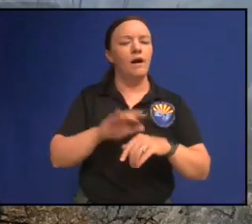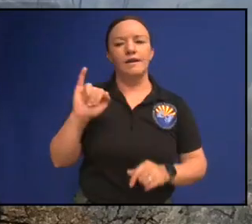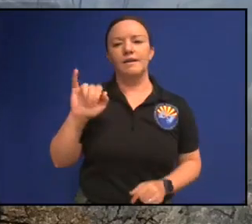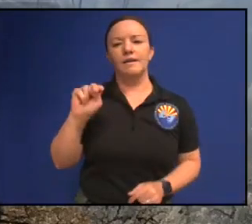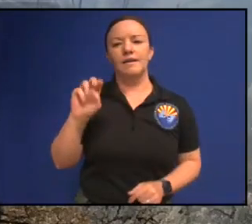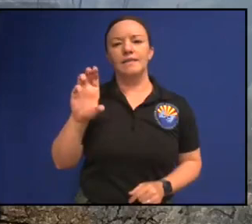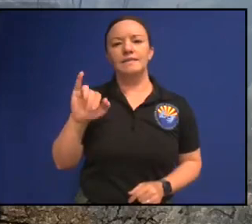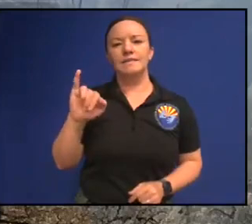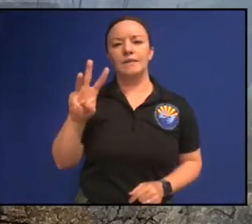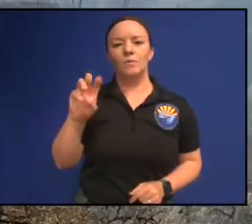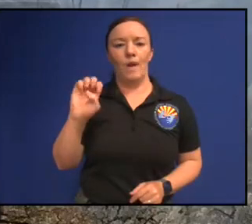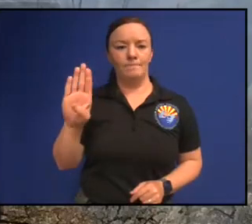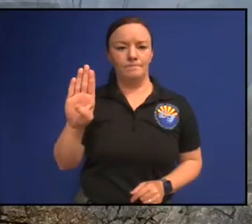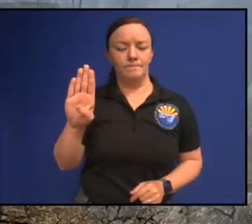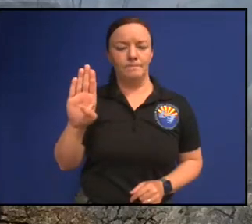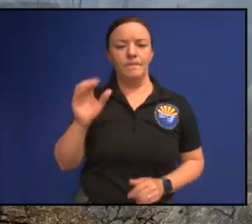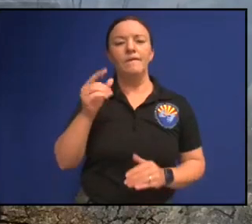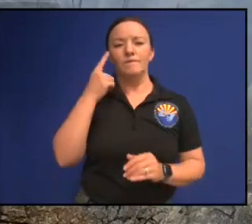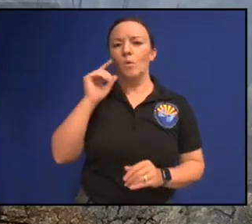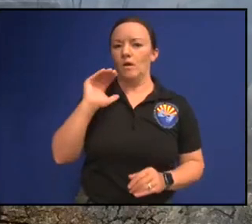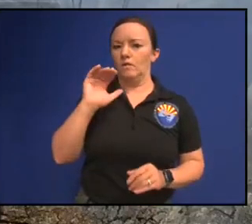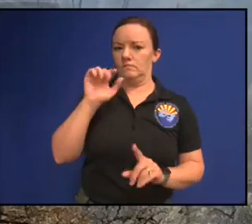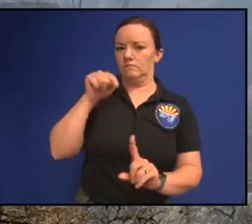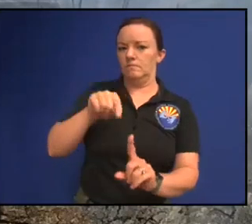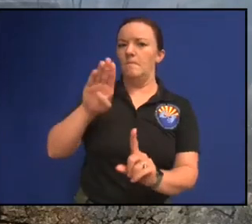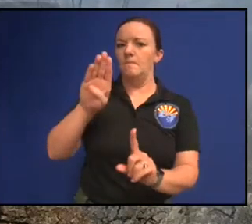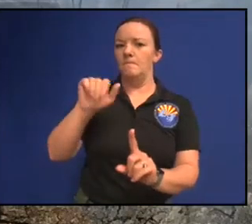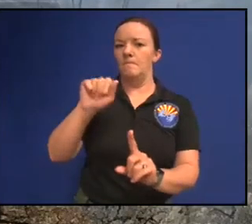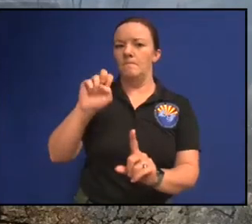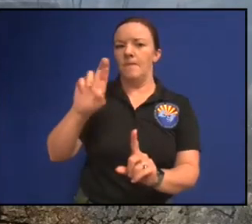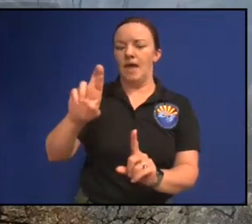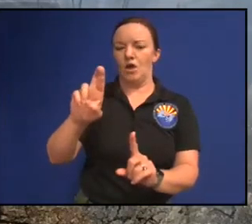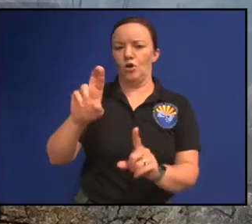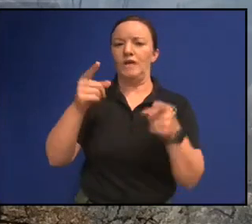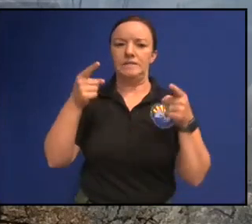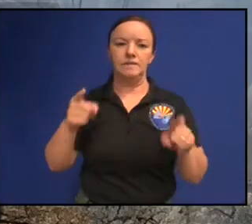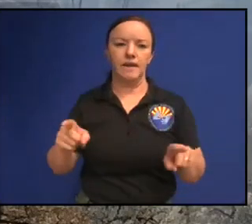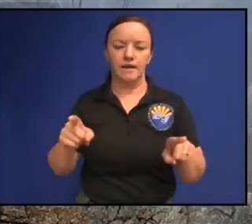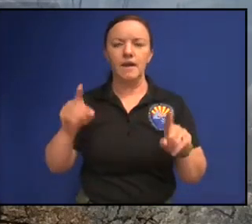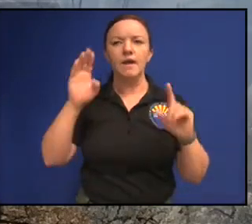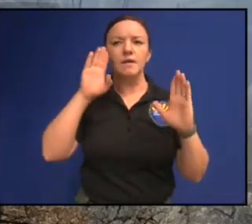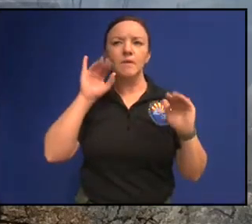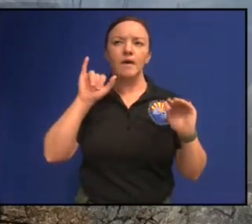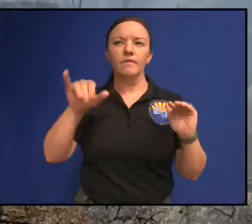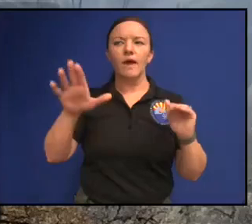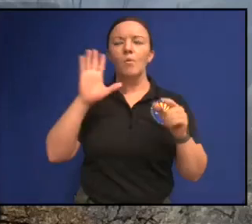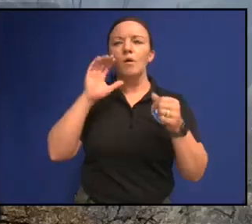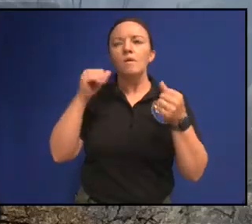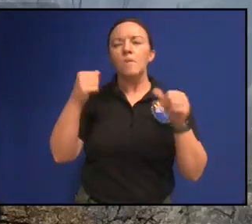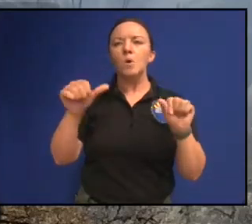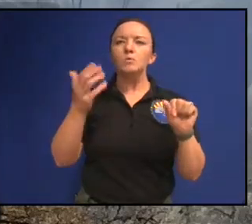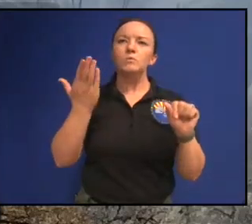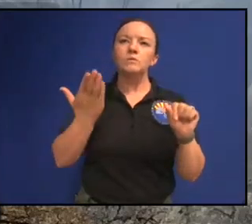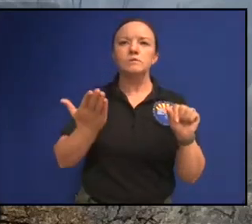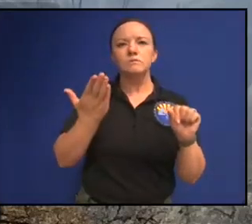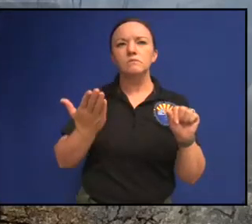AND YOU CAN EXPECT THAT PROBABLY TO BE THERE WITHIN A